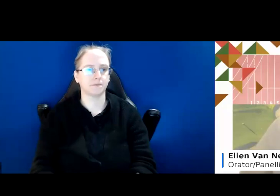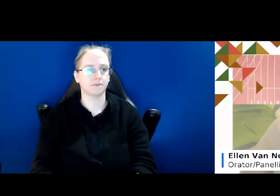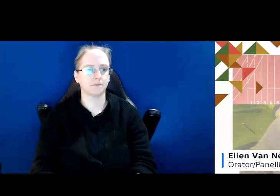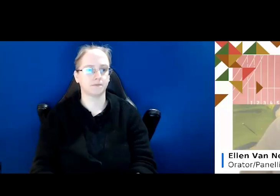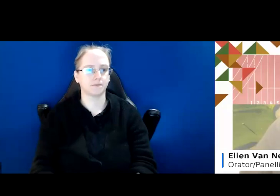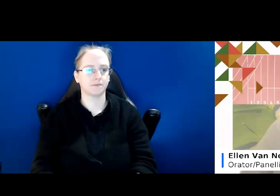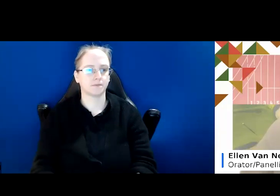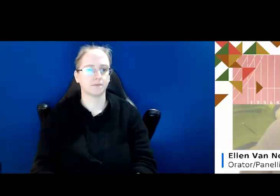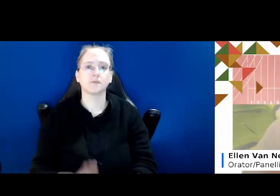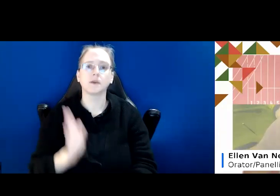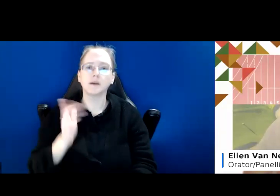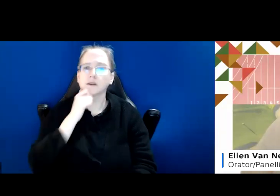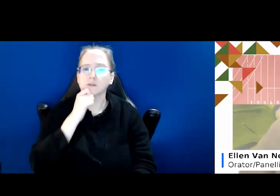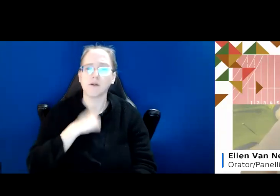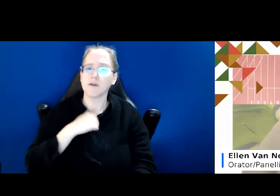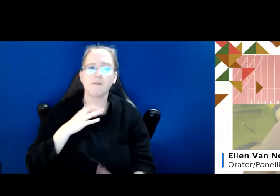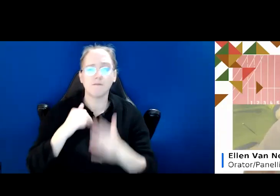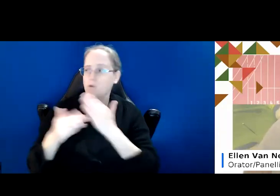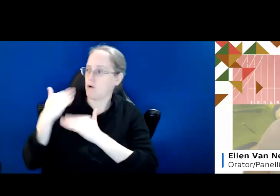Does the word sport even work when we apply it